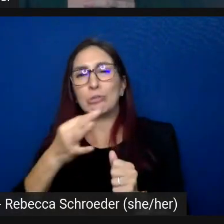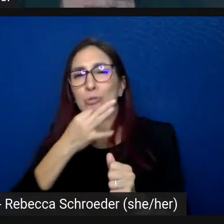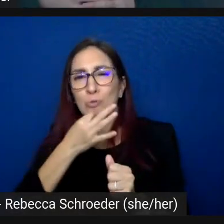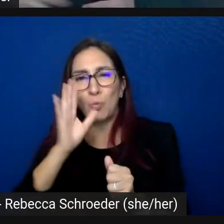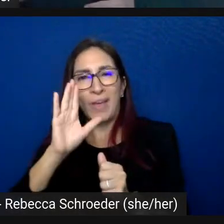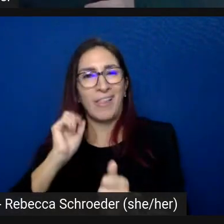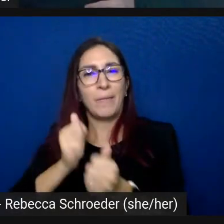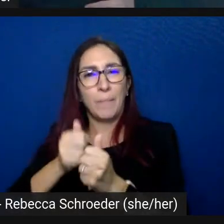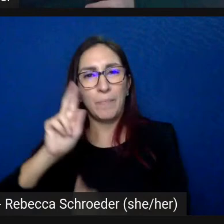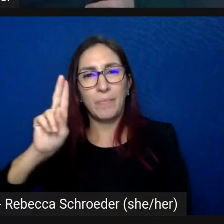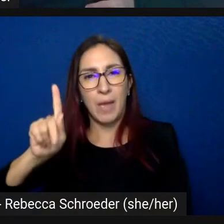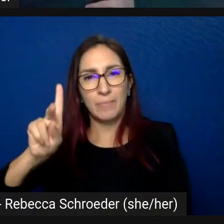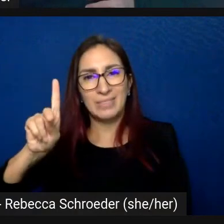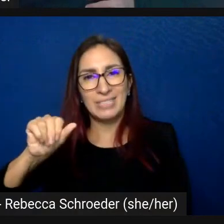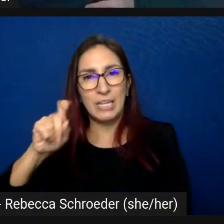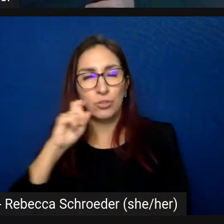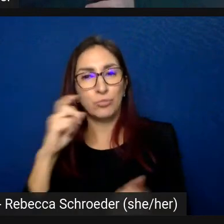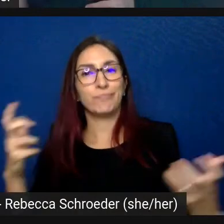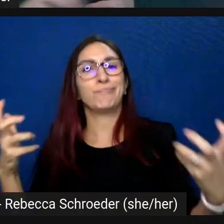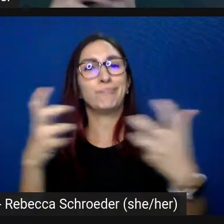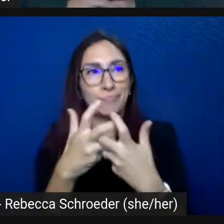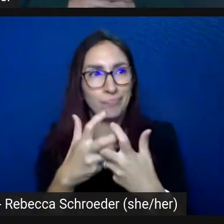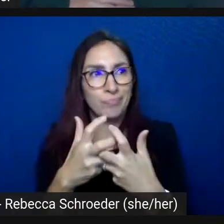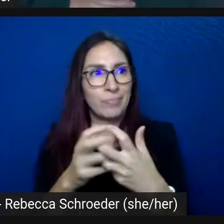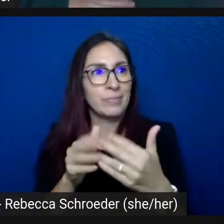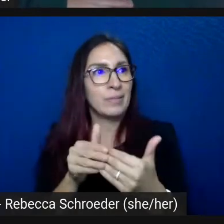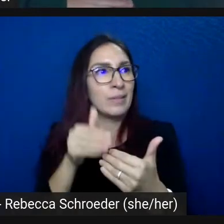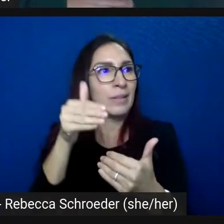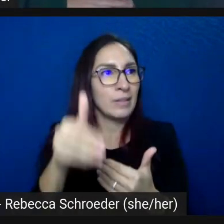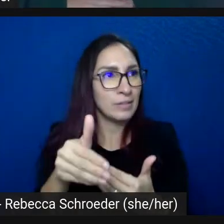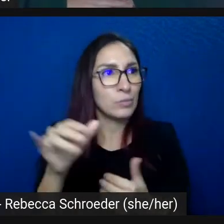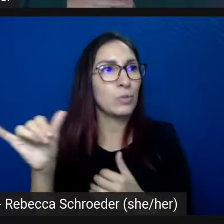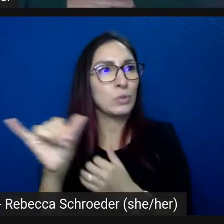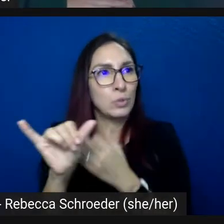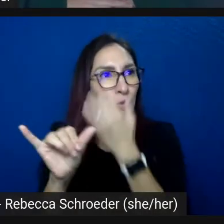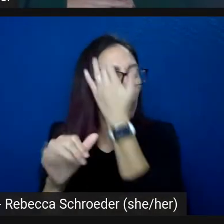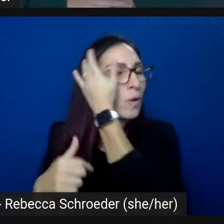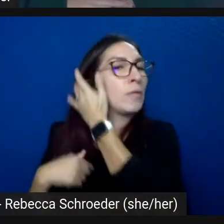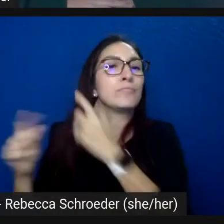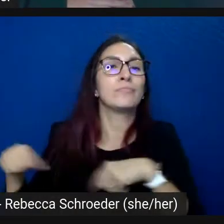I've been using the nightly build or whatever of WordPress